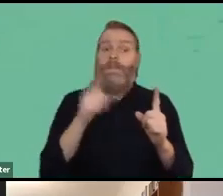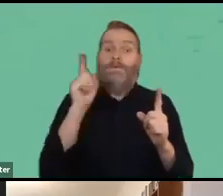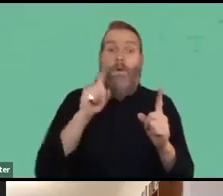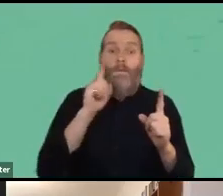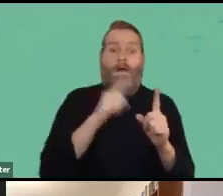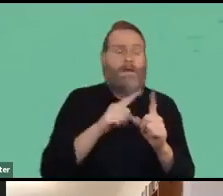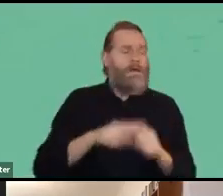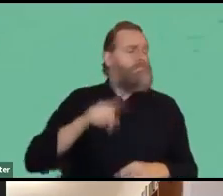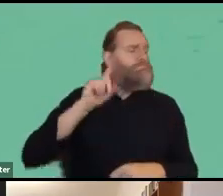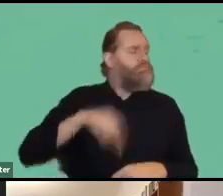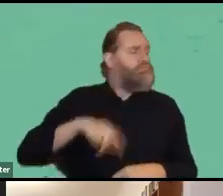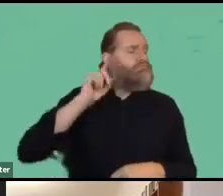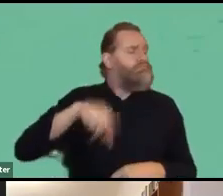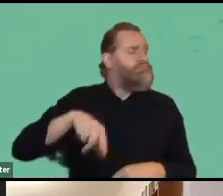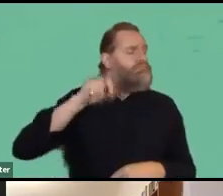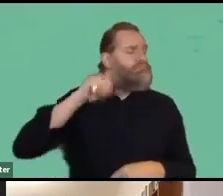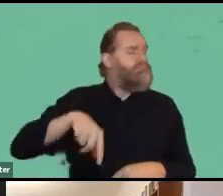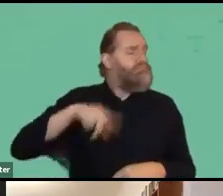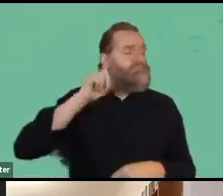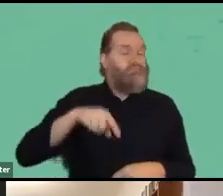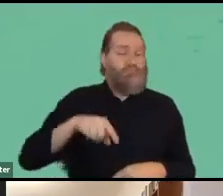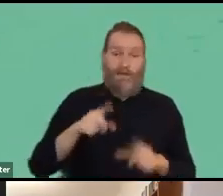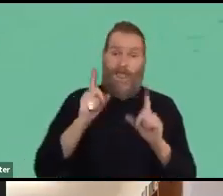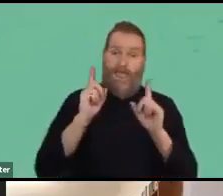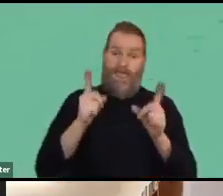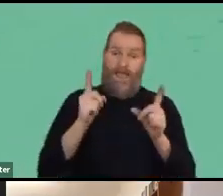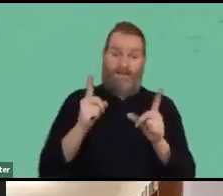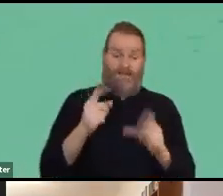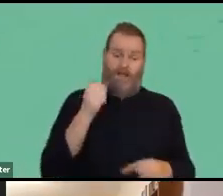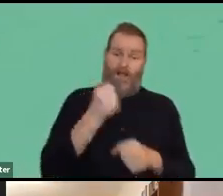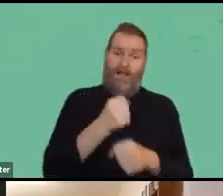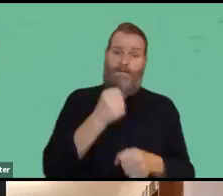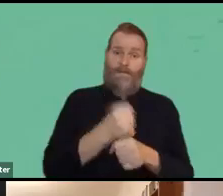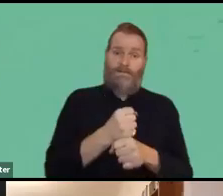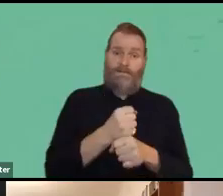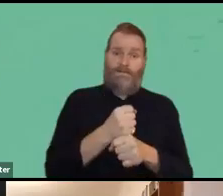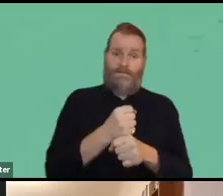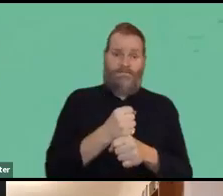the tone of what this government thinks, they're not willing to have a debate and Fran already